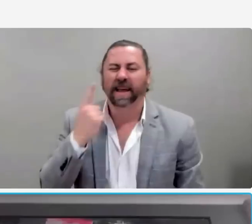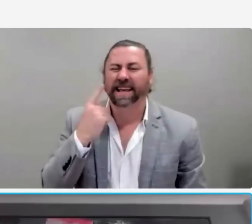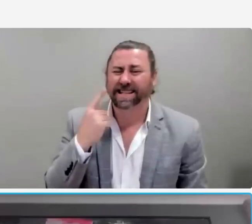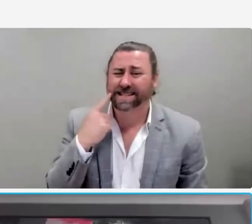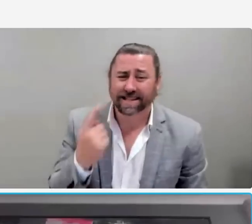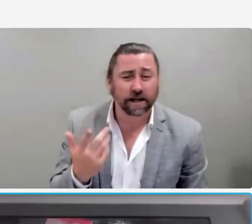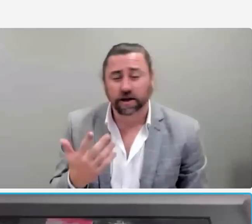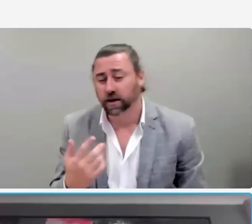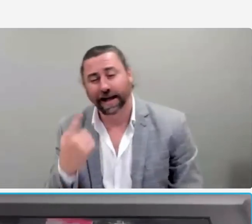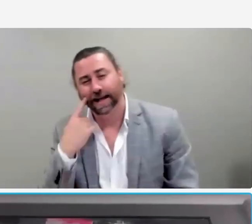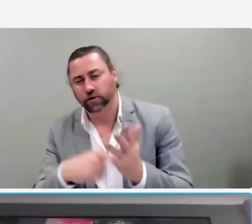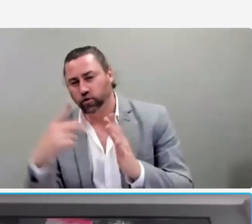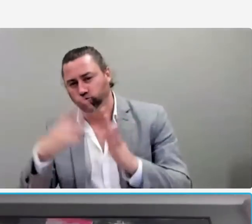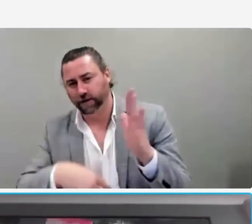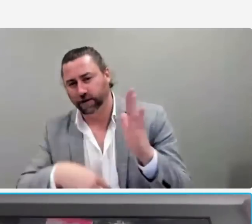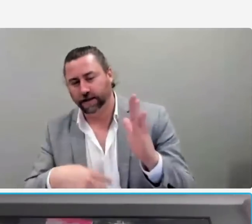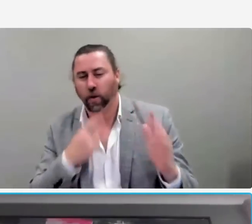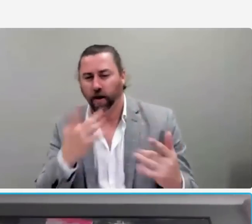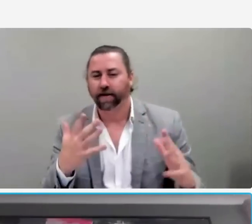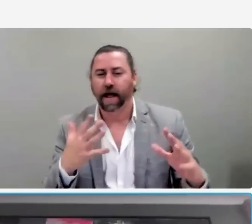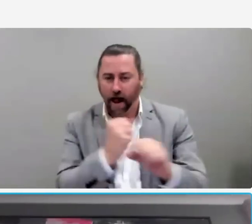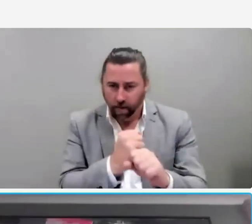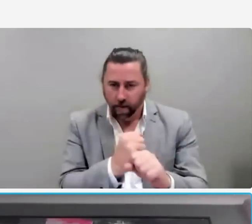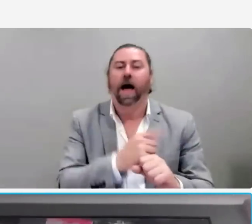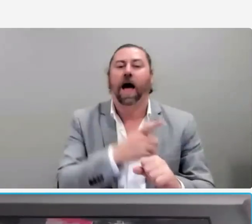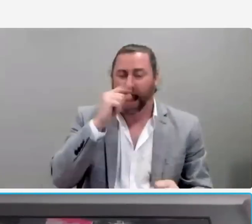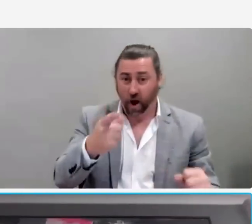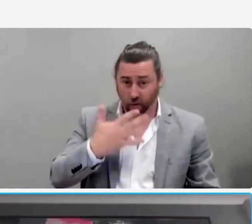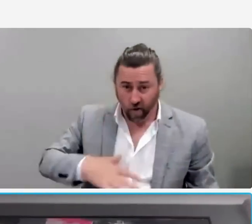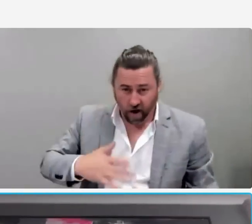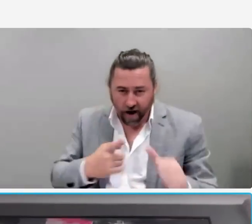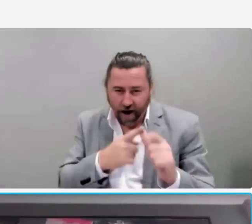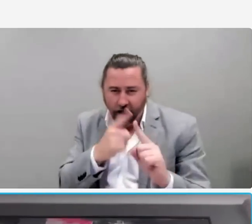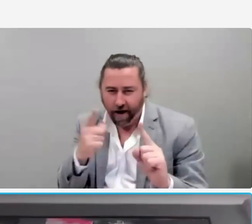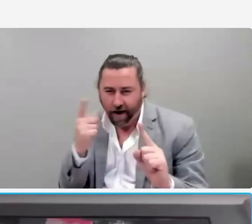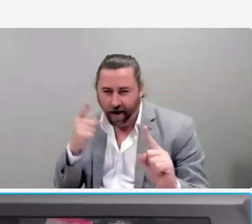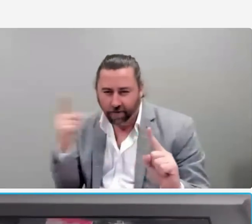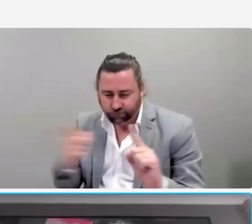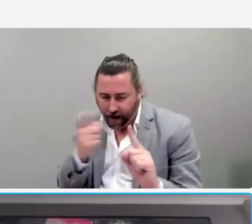read version with a more detailed one available for those wishing to have more information.